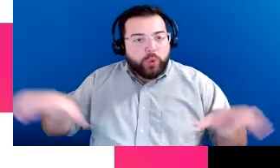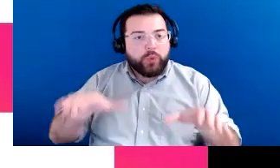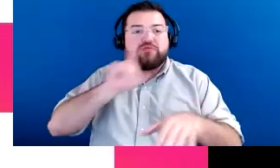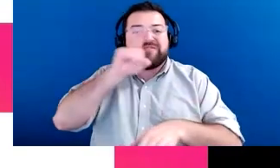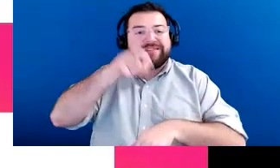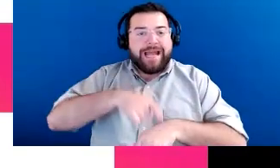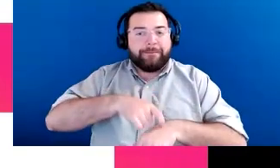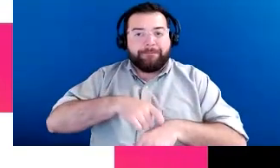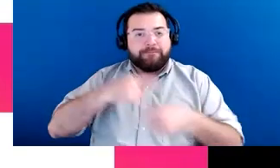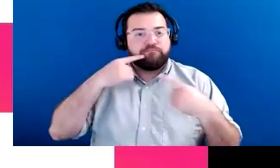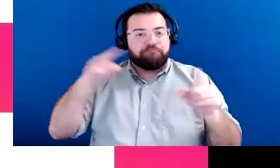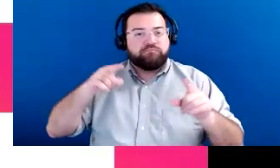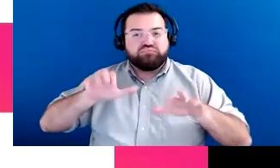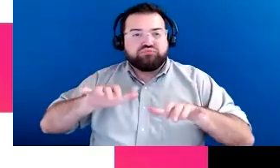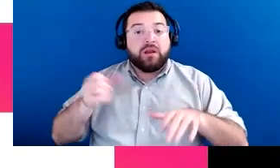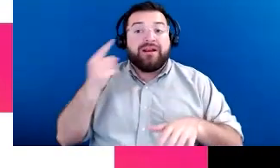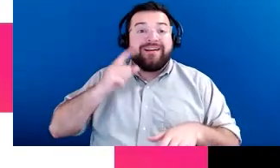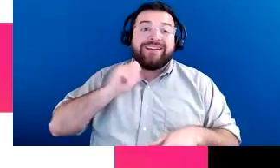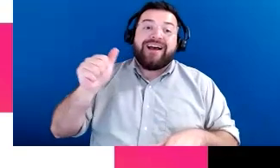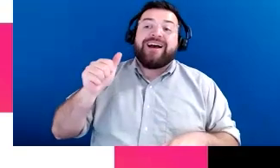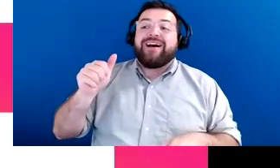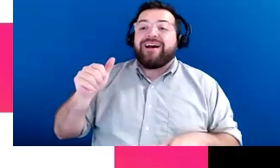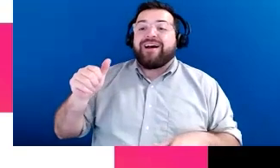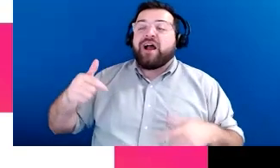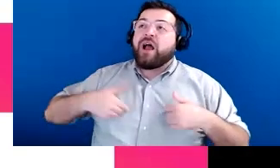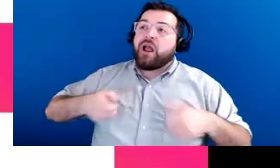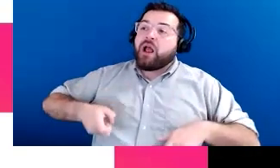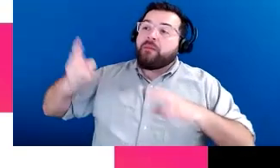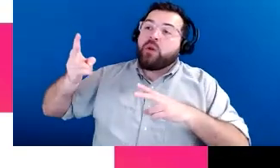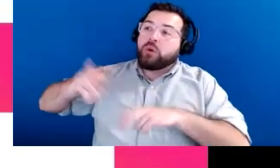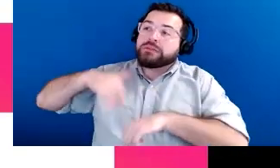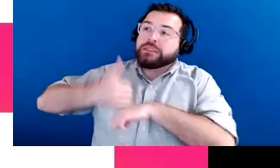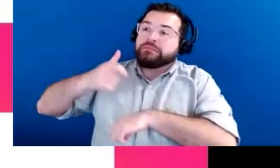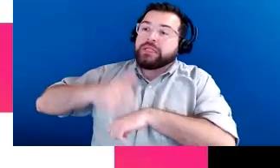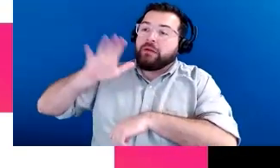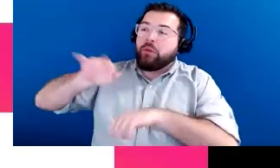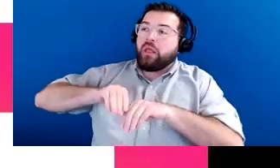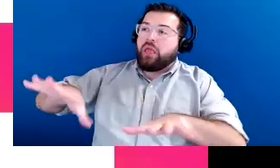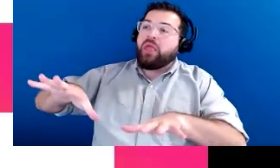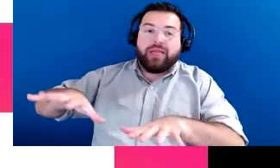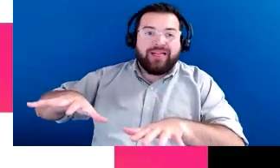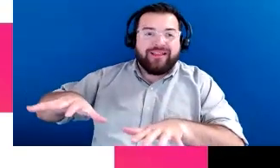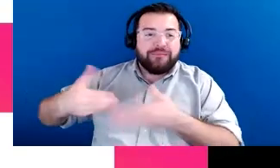So not something that you could have uploaded and set to, you know, go off prior to the semester started,